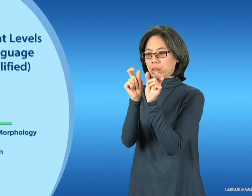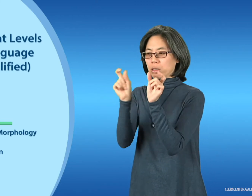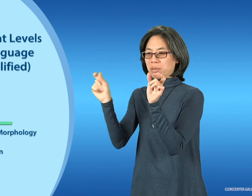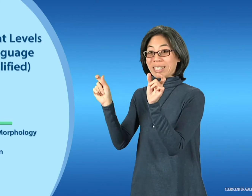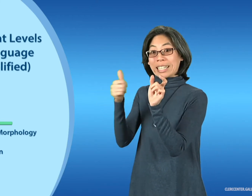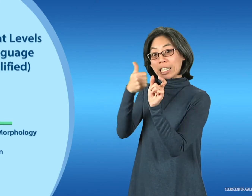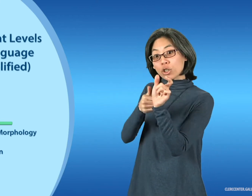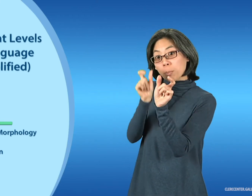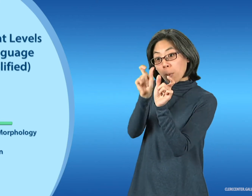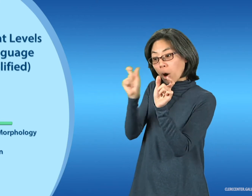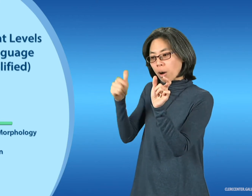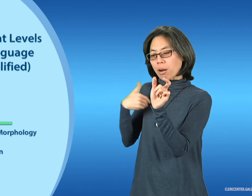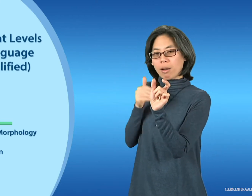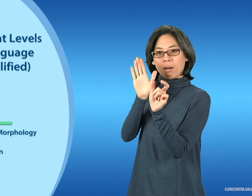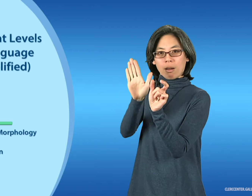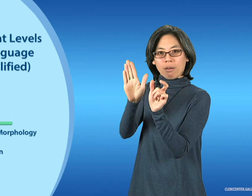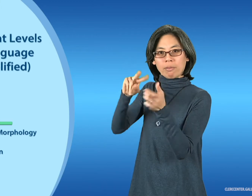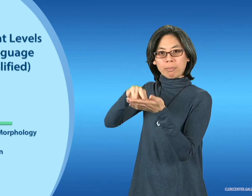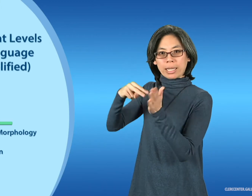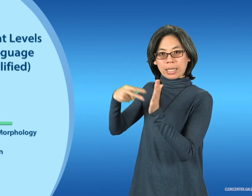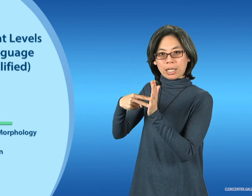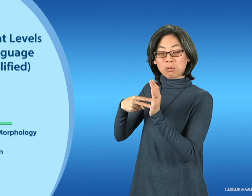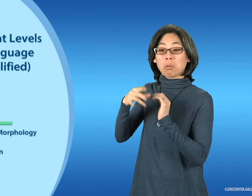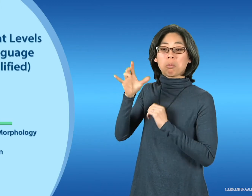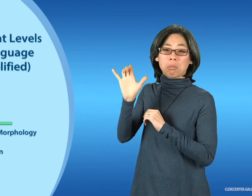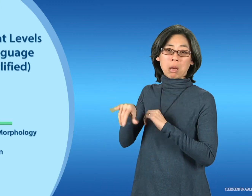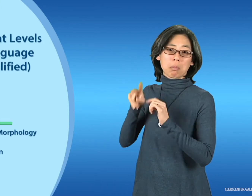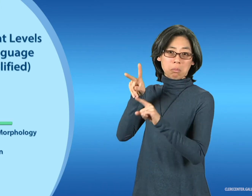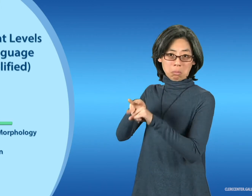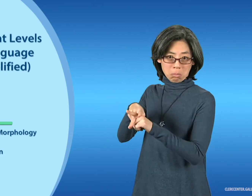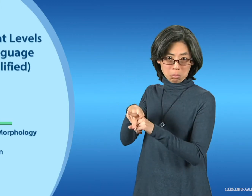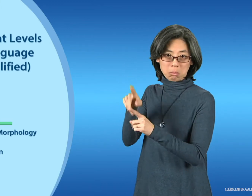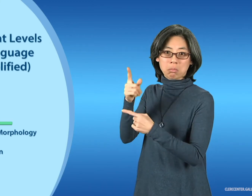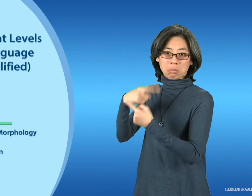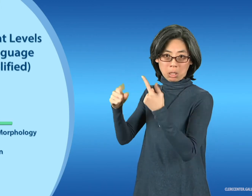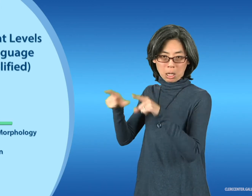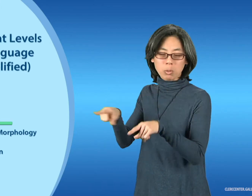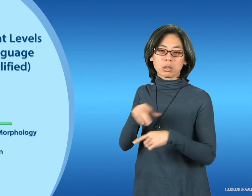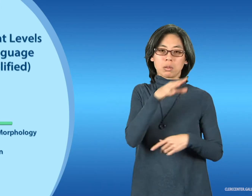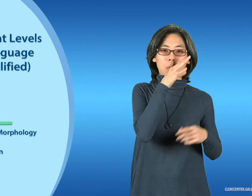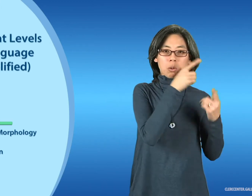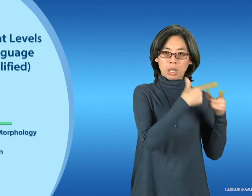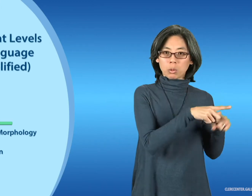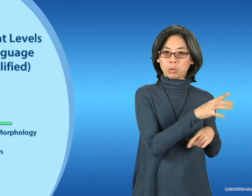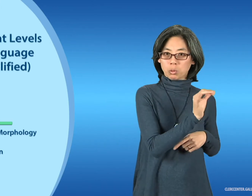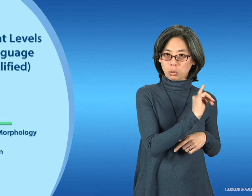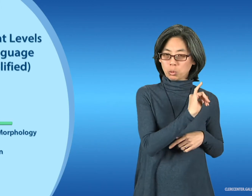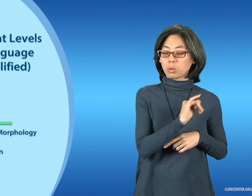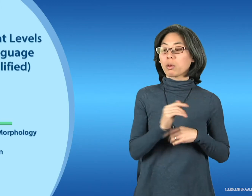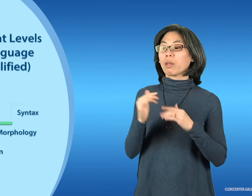and each one of those parts contributes some meaning. So that applies to both sign languages and spoken languages, too.